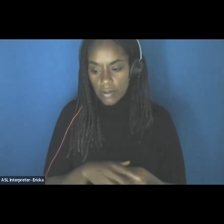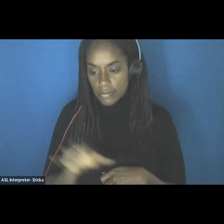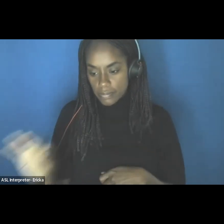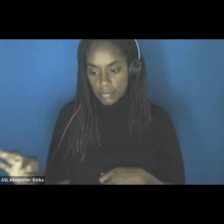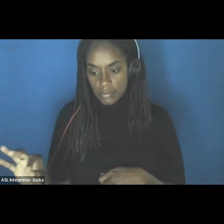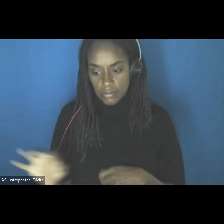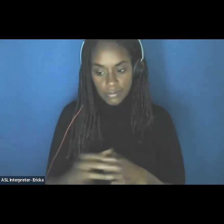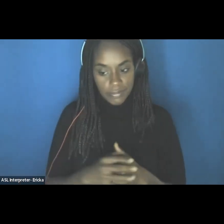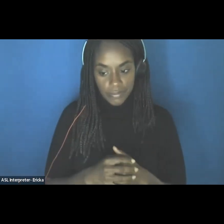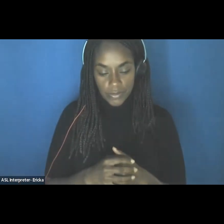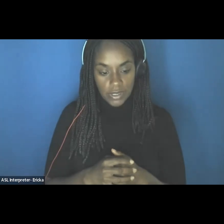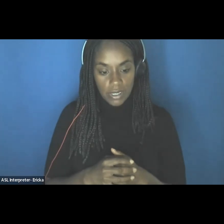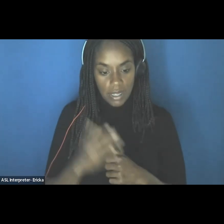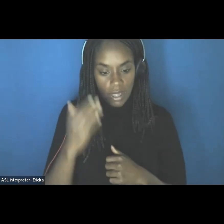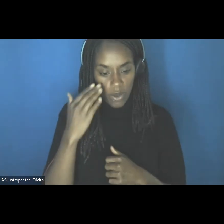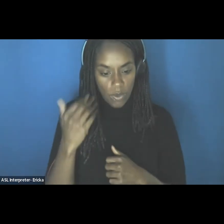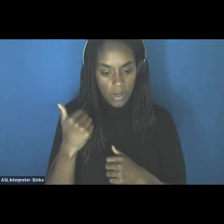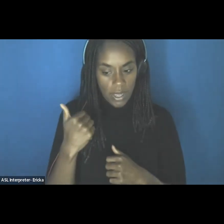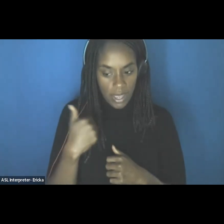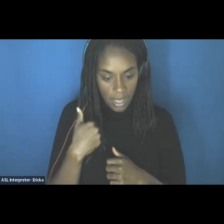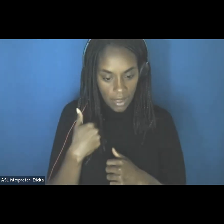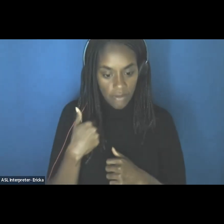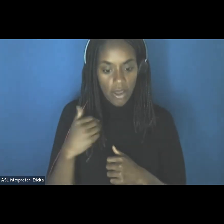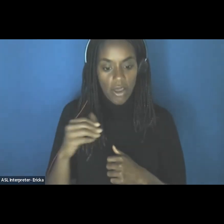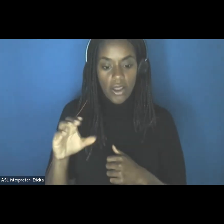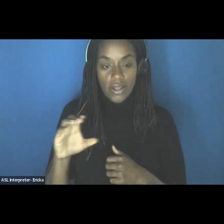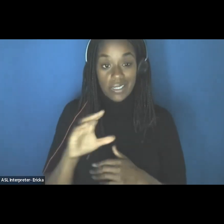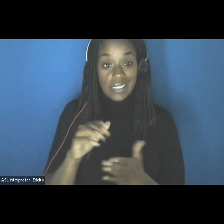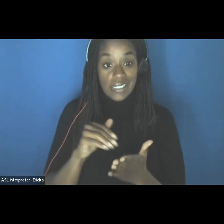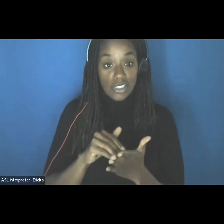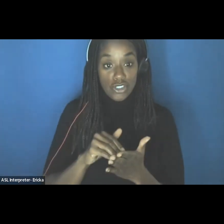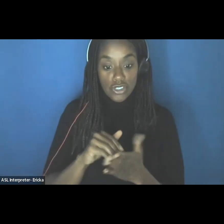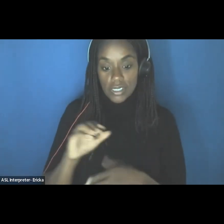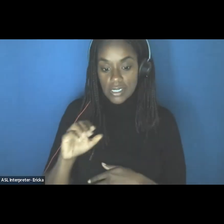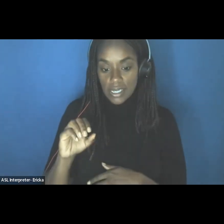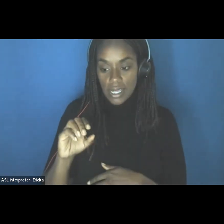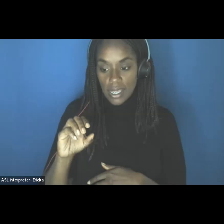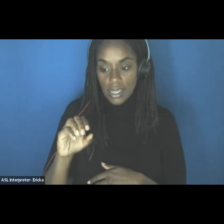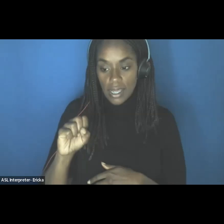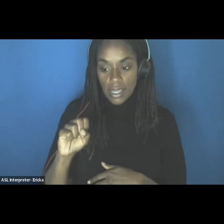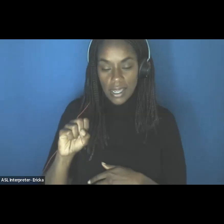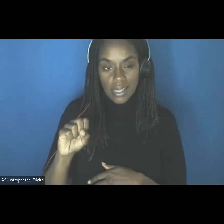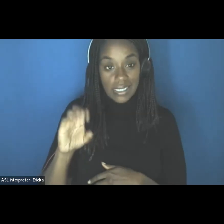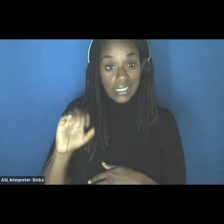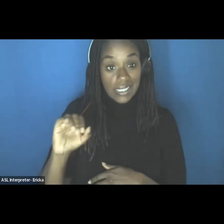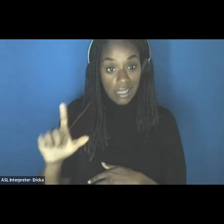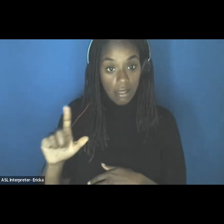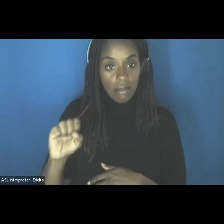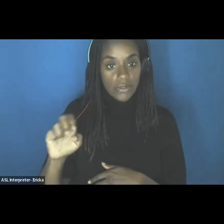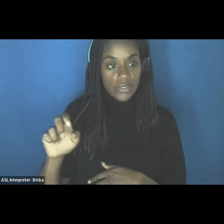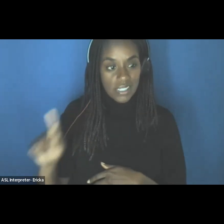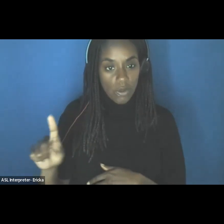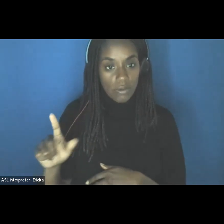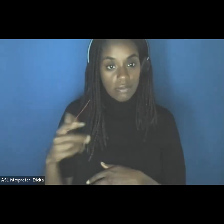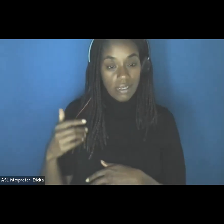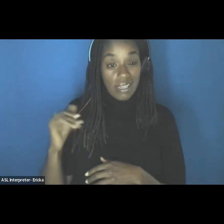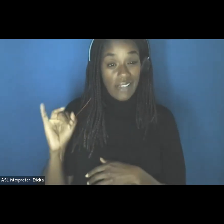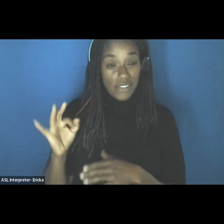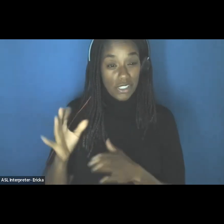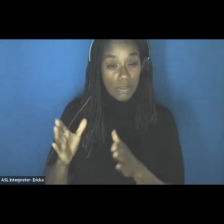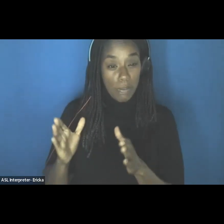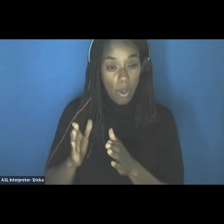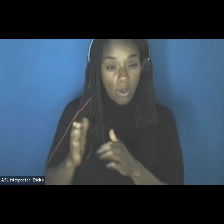How can you affect that change?